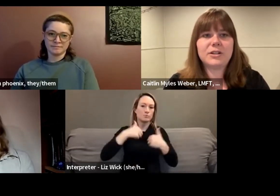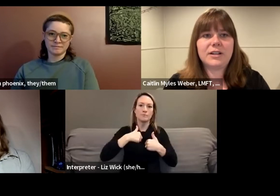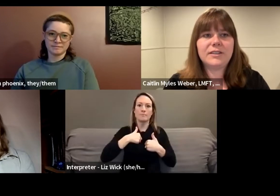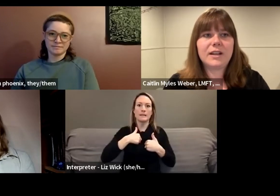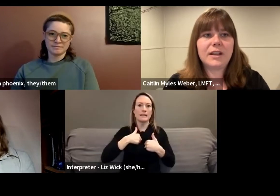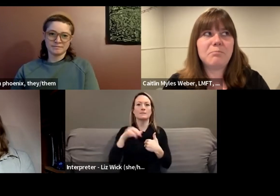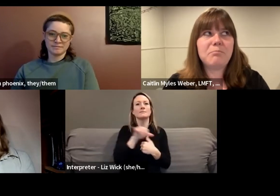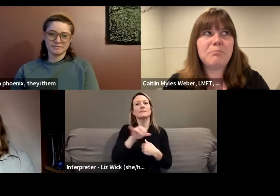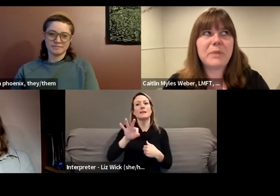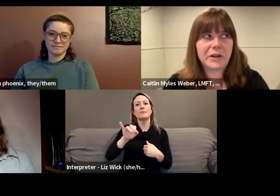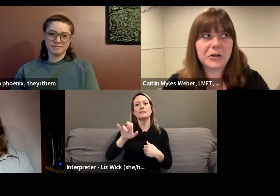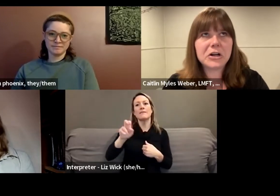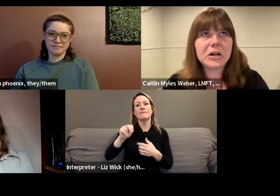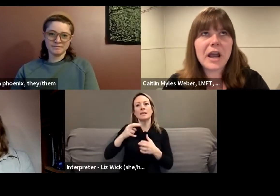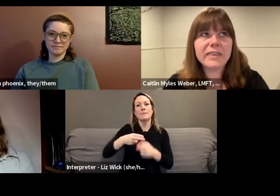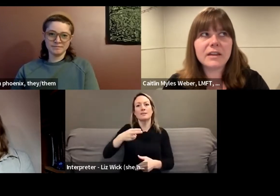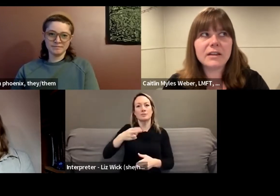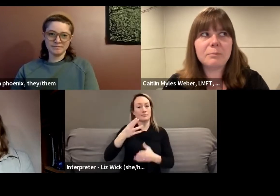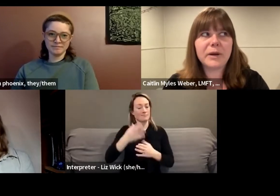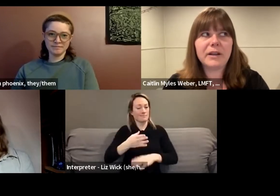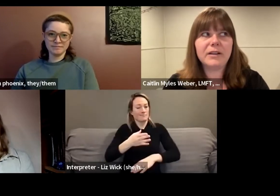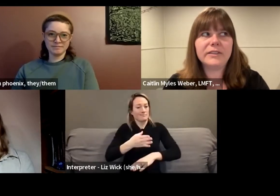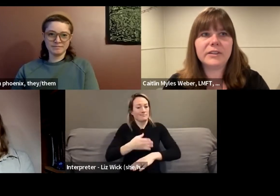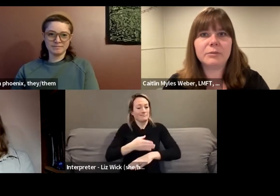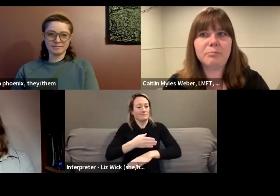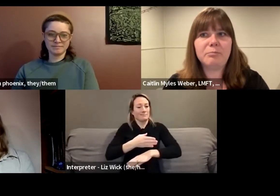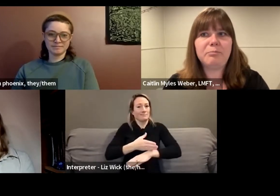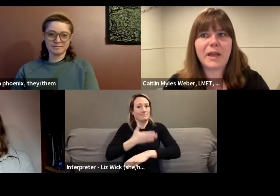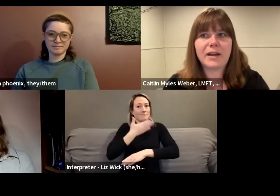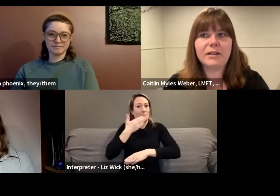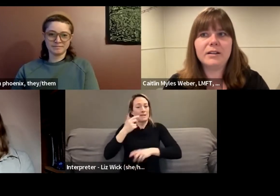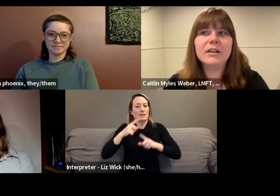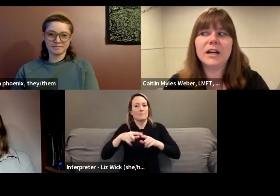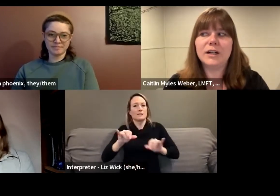it's getting better I think, but it's still bad.